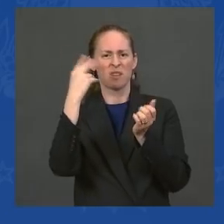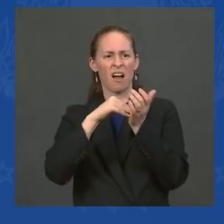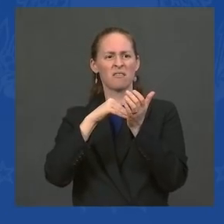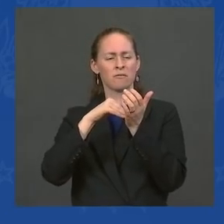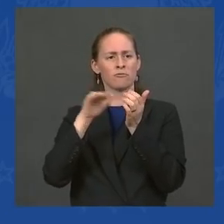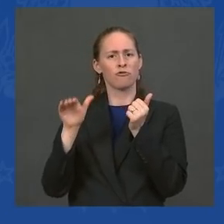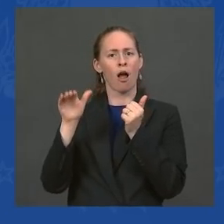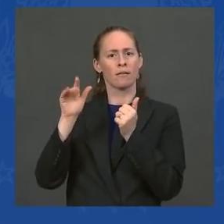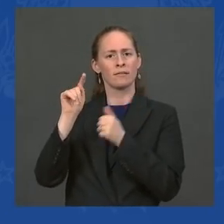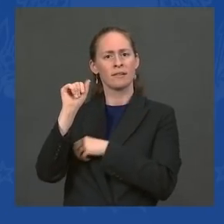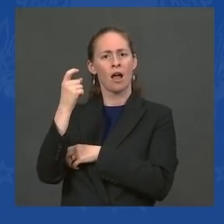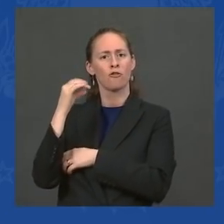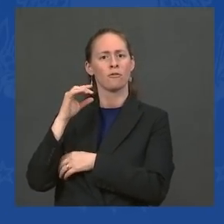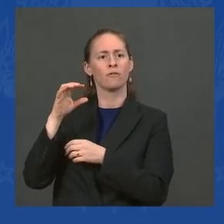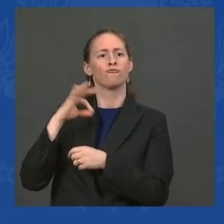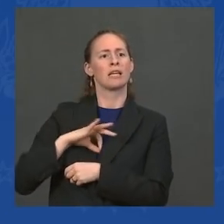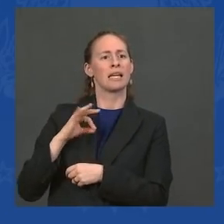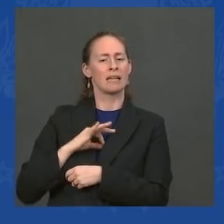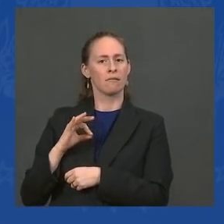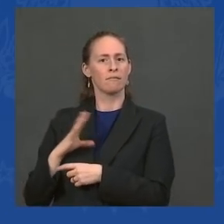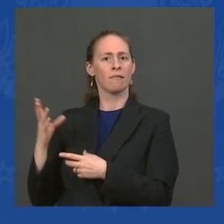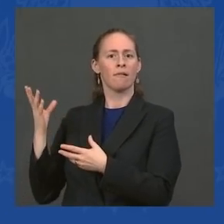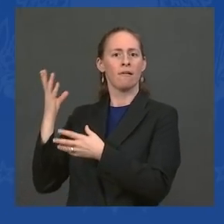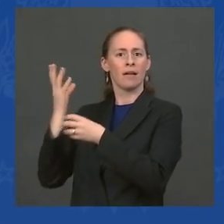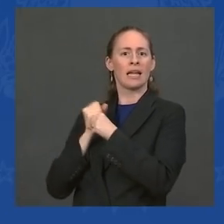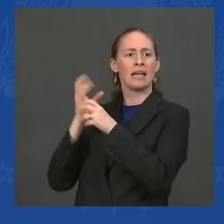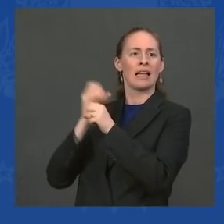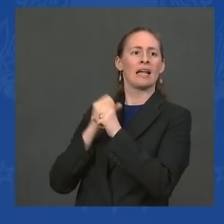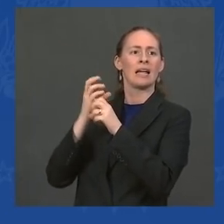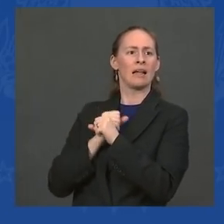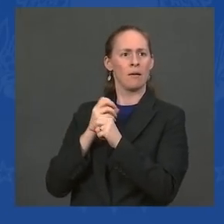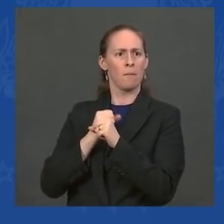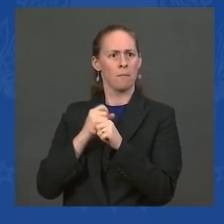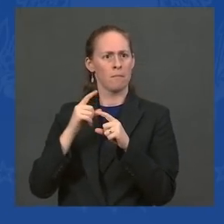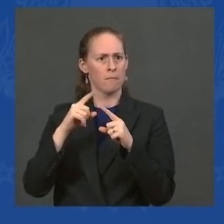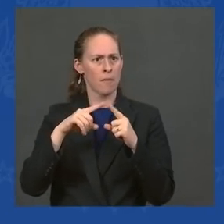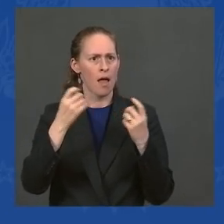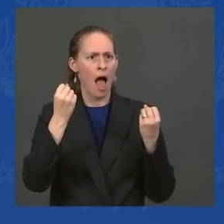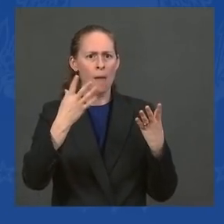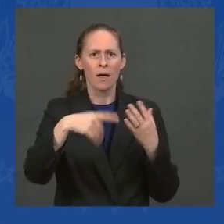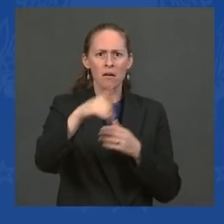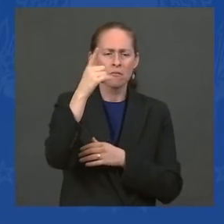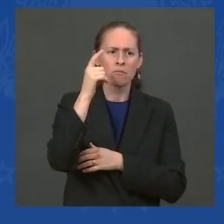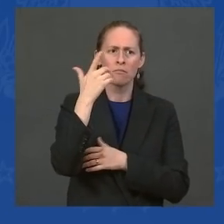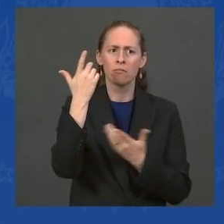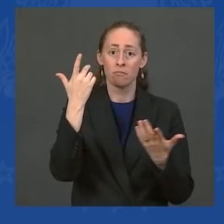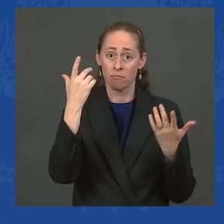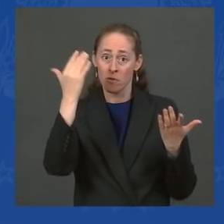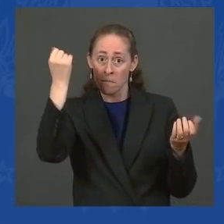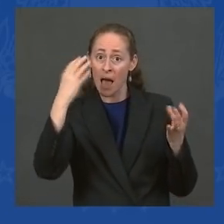But how many families do you know of cops and firefighters and schoolteachers and the like that don't have --